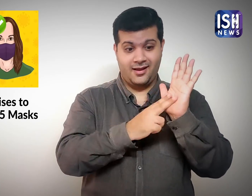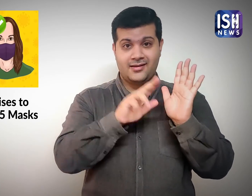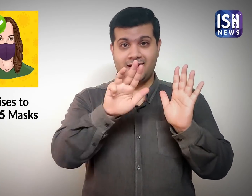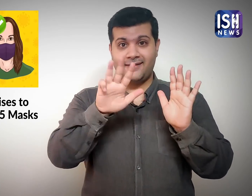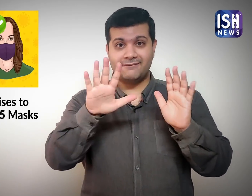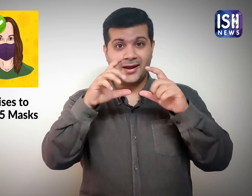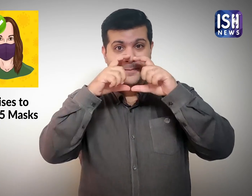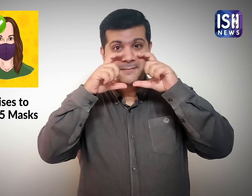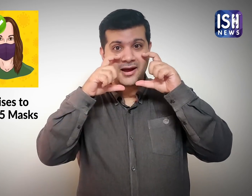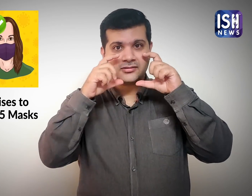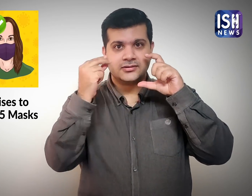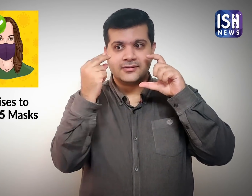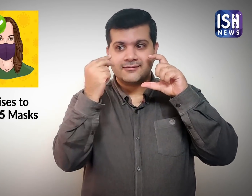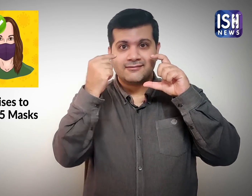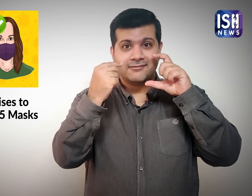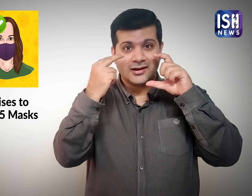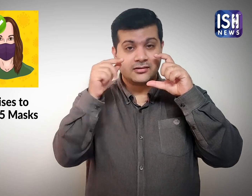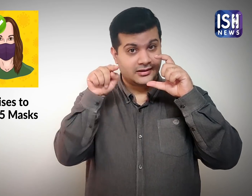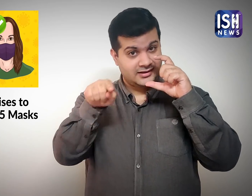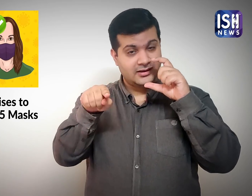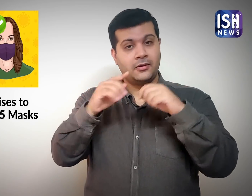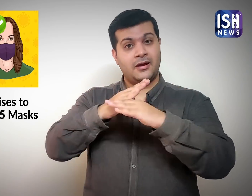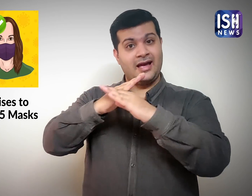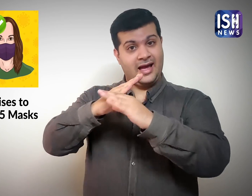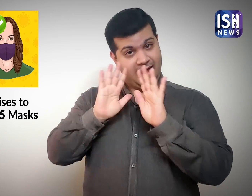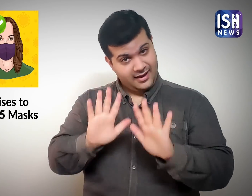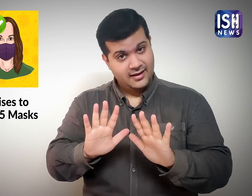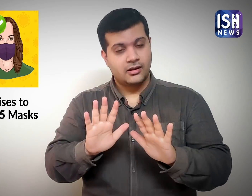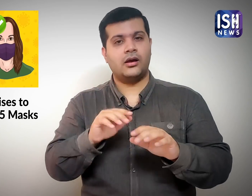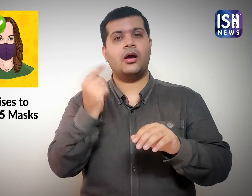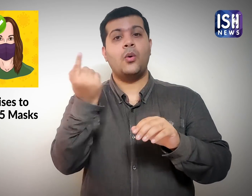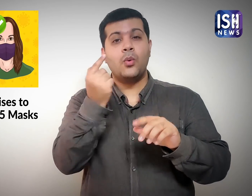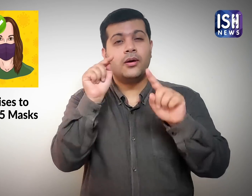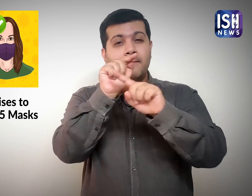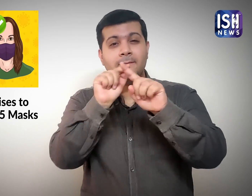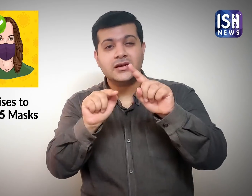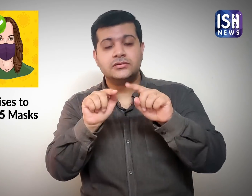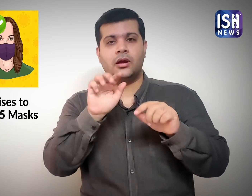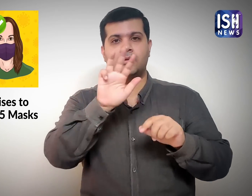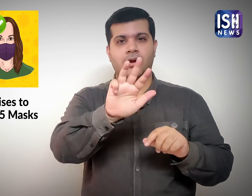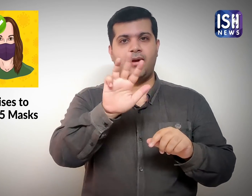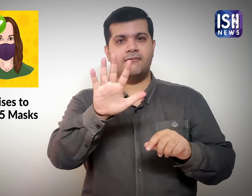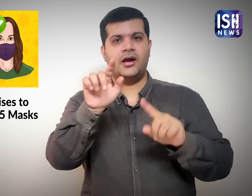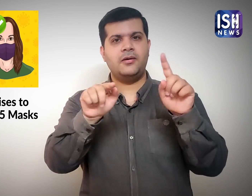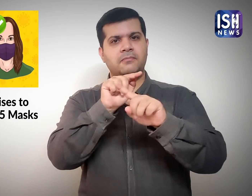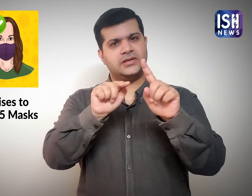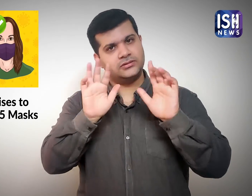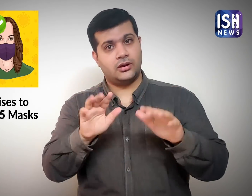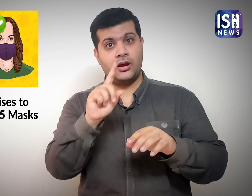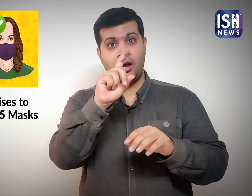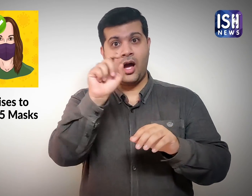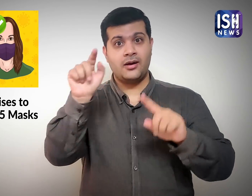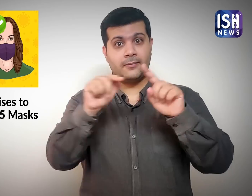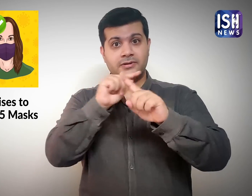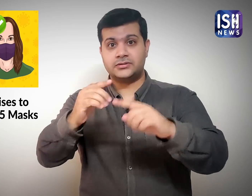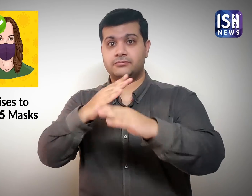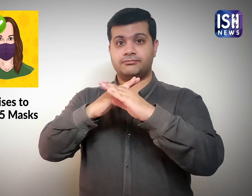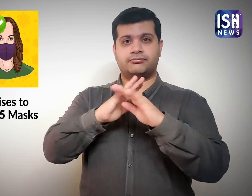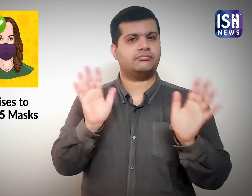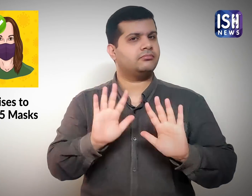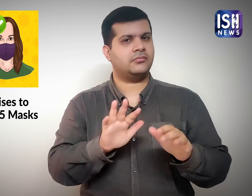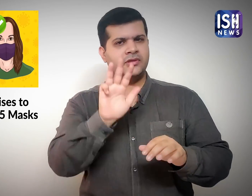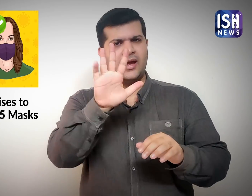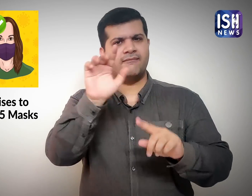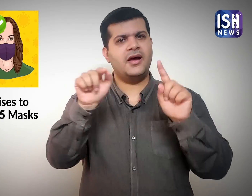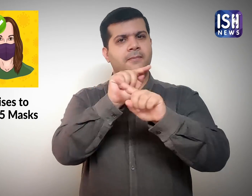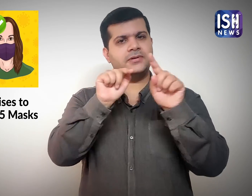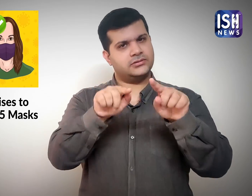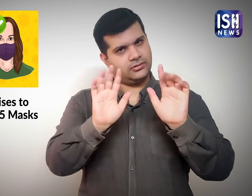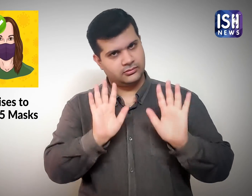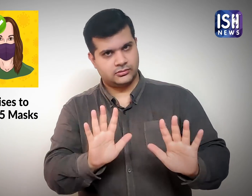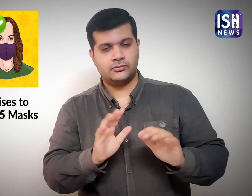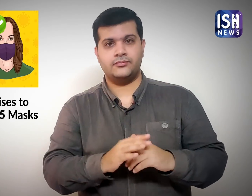N-95 masks filter 95% of airborne particles.